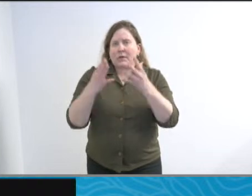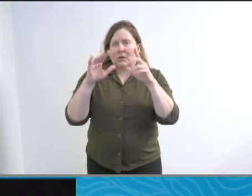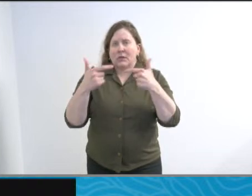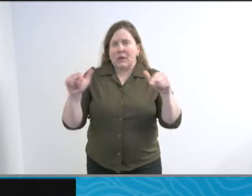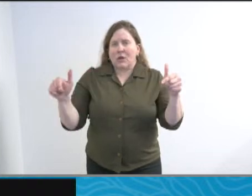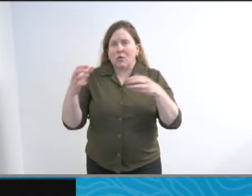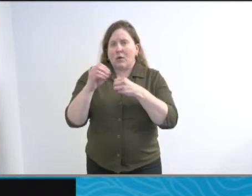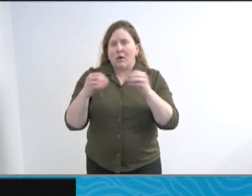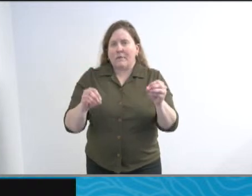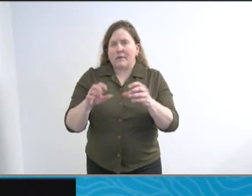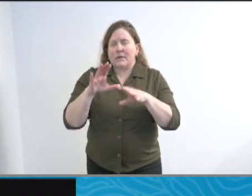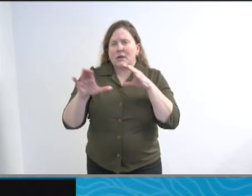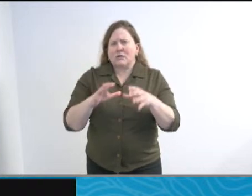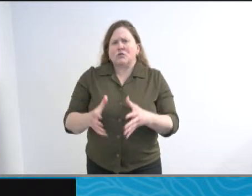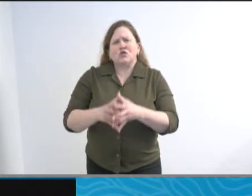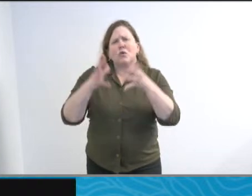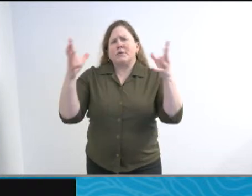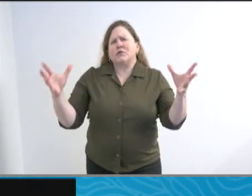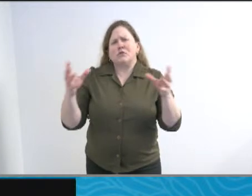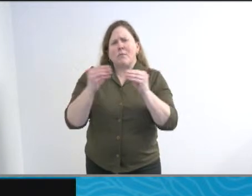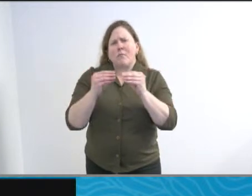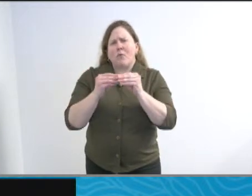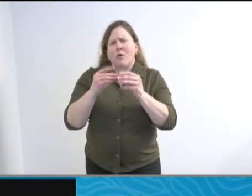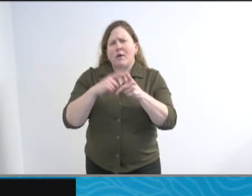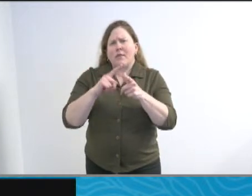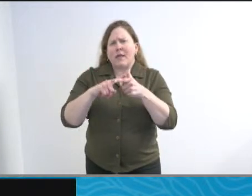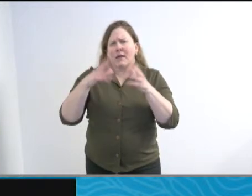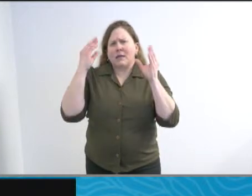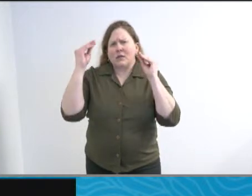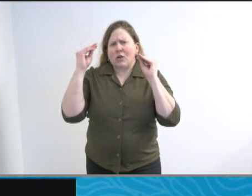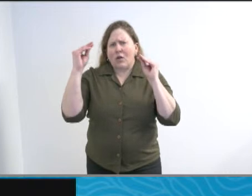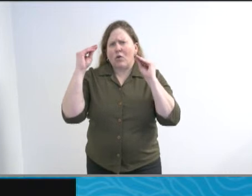so much more than just coach on Elevation.